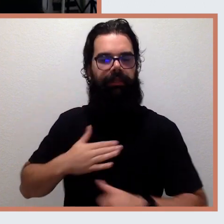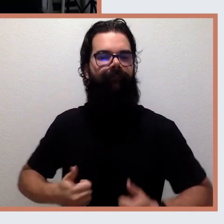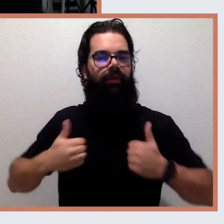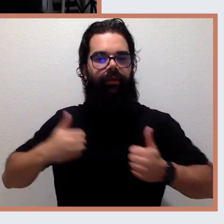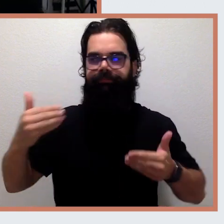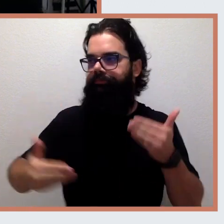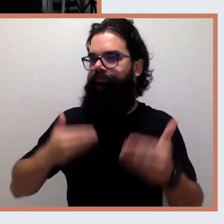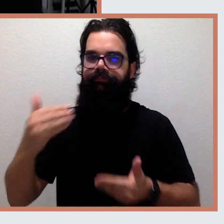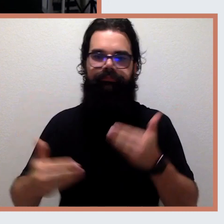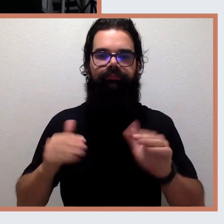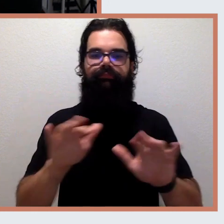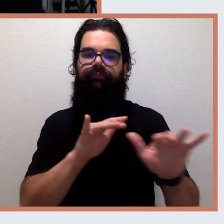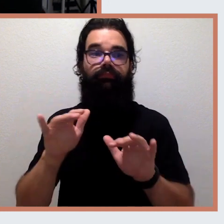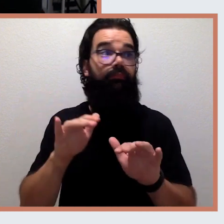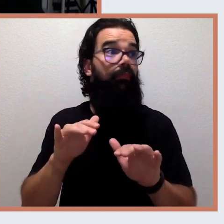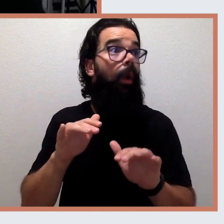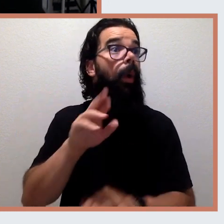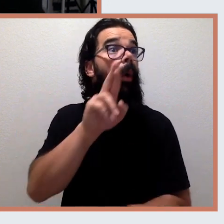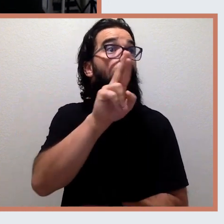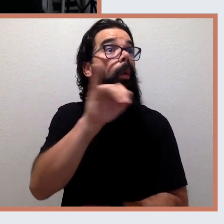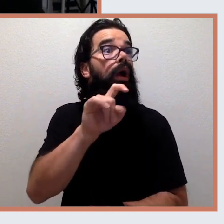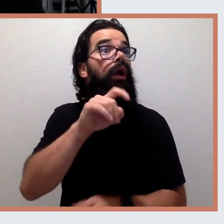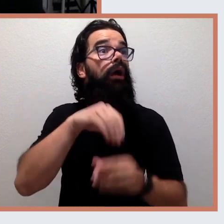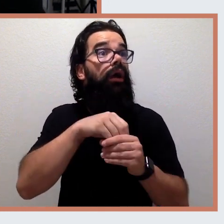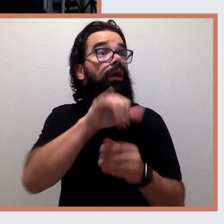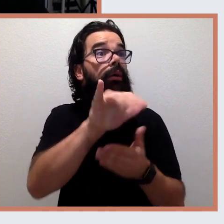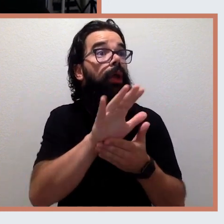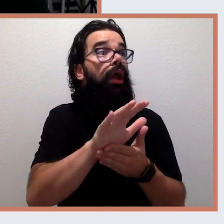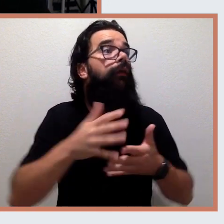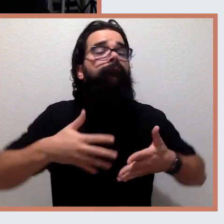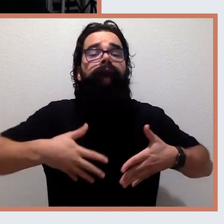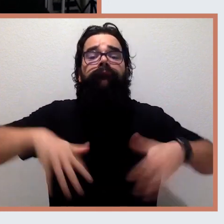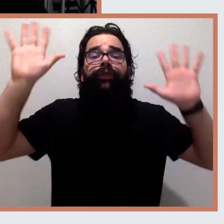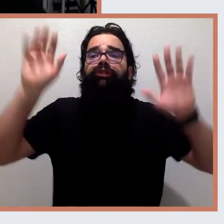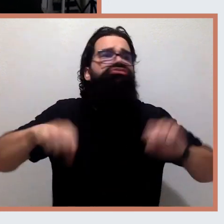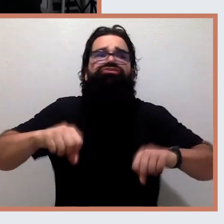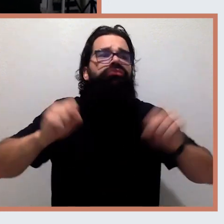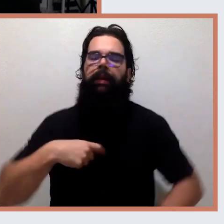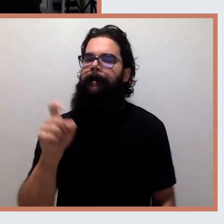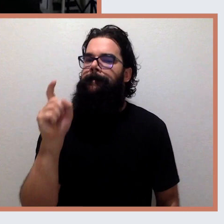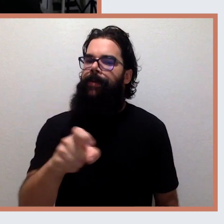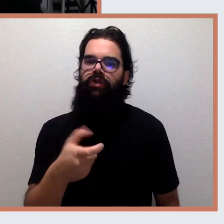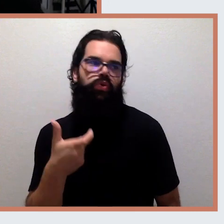what is that, a metal thing, like, eh? I'm so busy in my life, me personally. When I was like, "Oh, Riz Ahmed's in it.